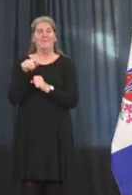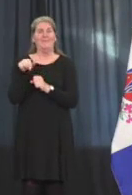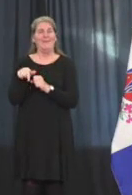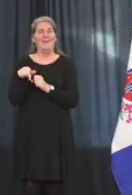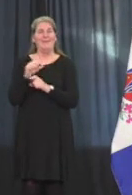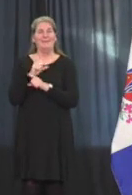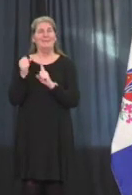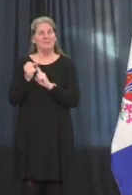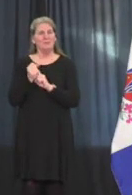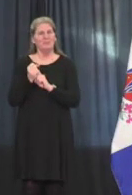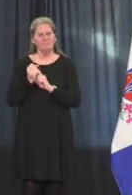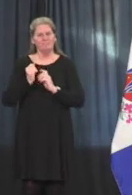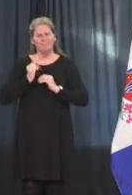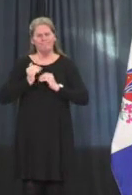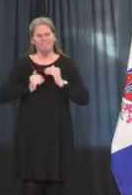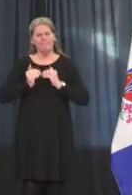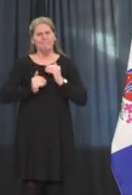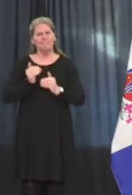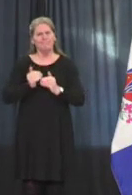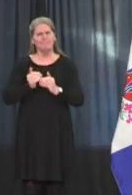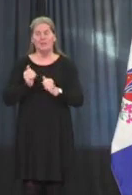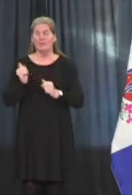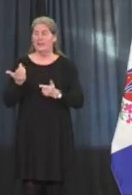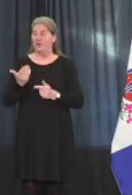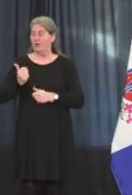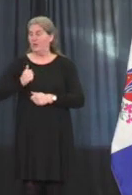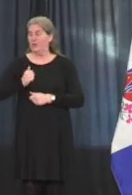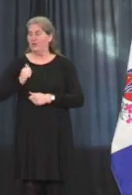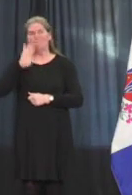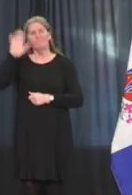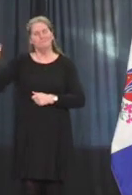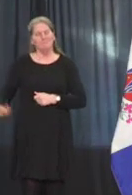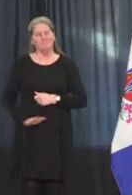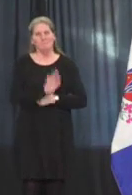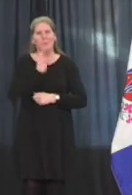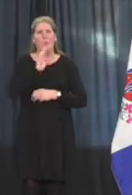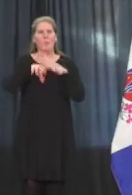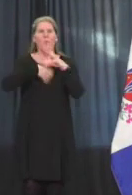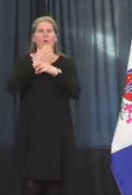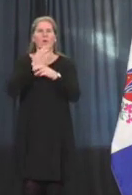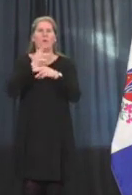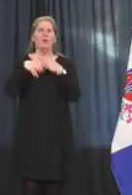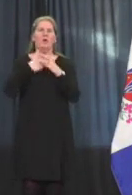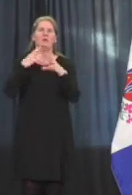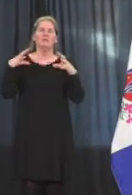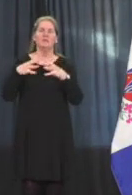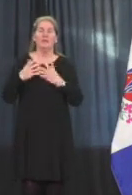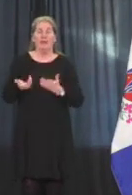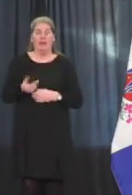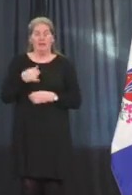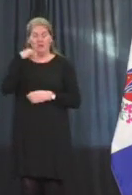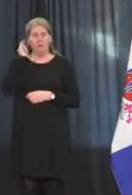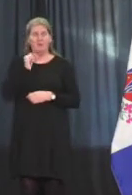RAPIDLY IN CANADA AND AROUND THE WORLD. HERE IN THE YUKON, WE'RE LUCKY.